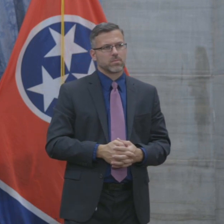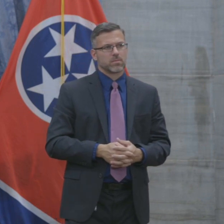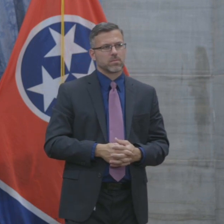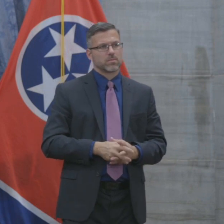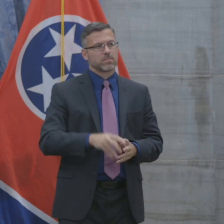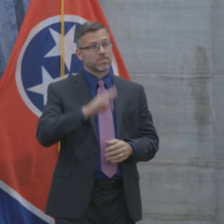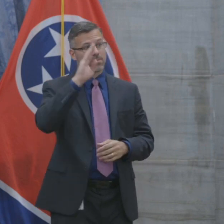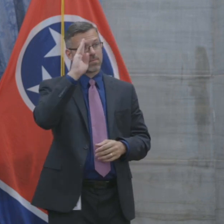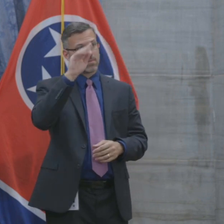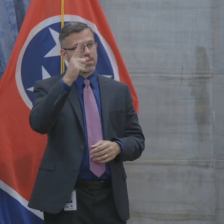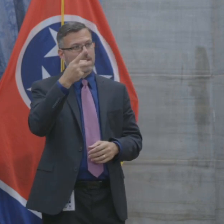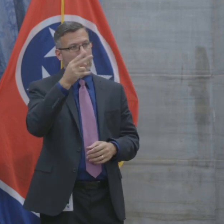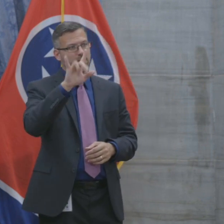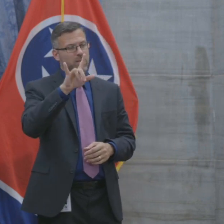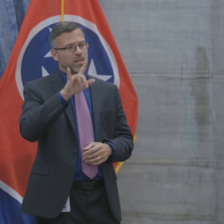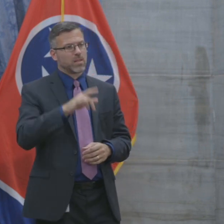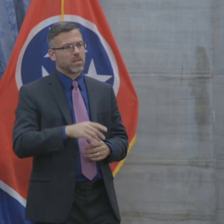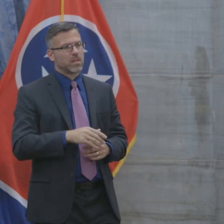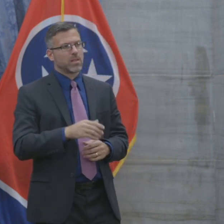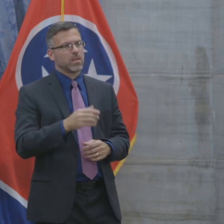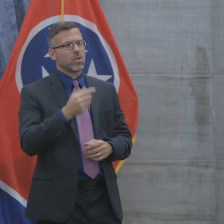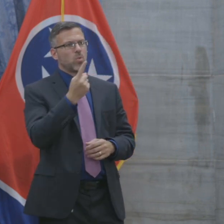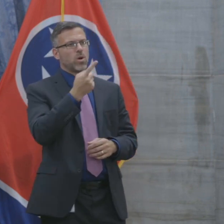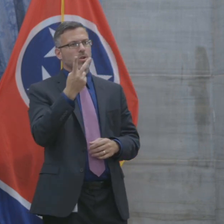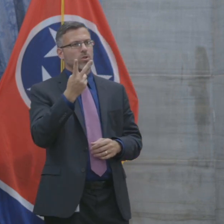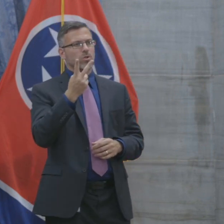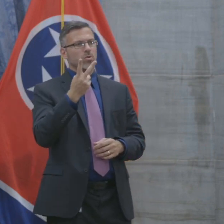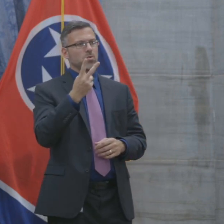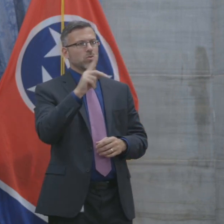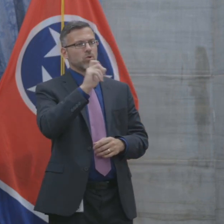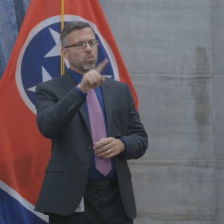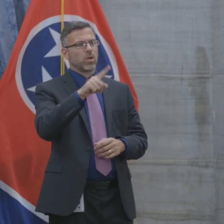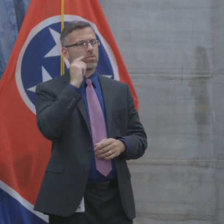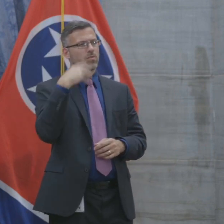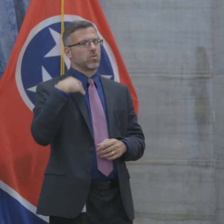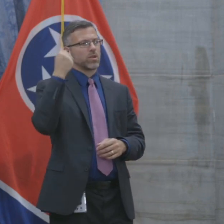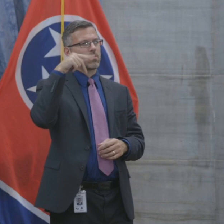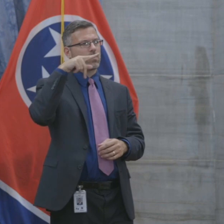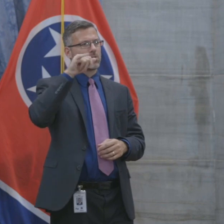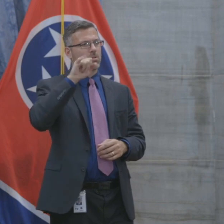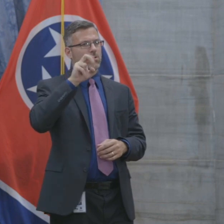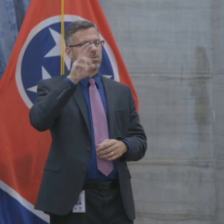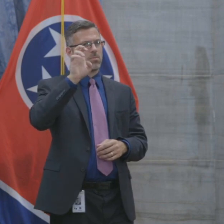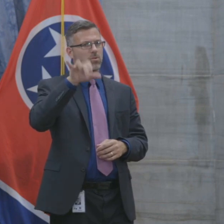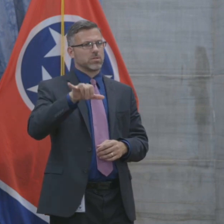want that to happen in the future. We also saw 10,000 people in a protest peacefully and that's what we need to